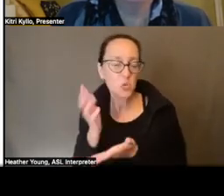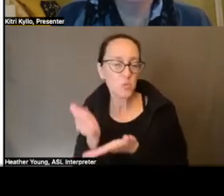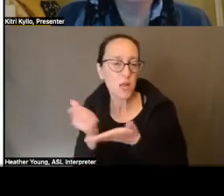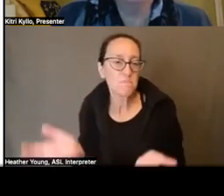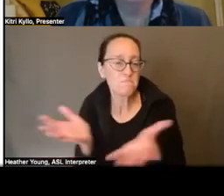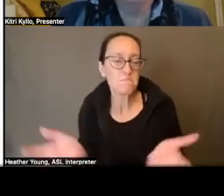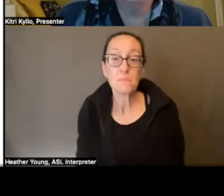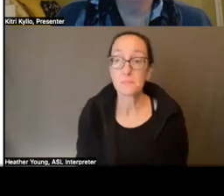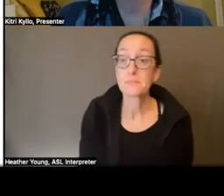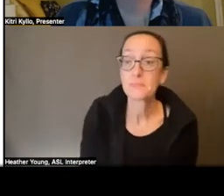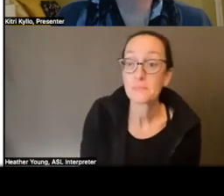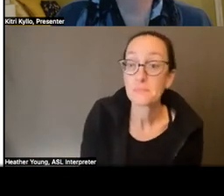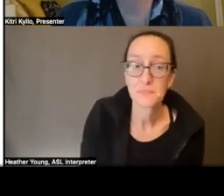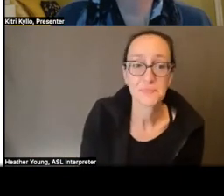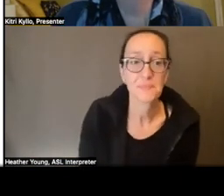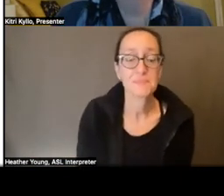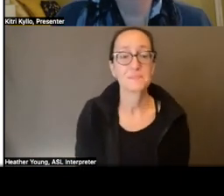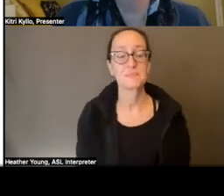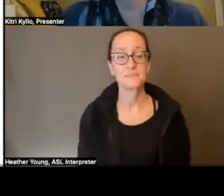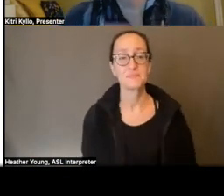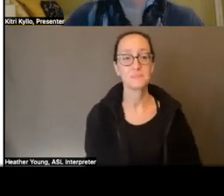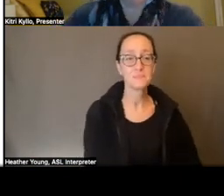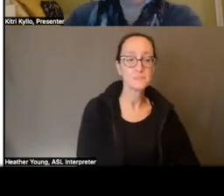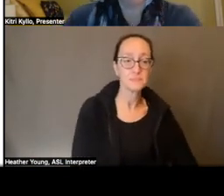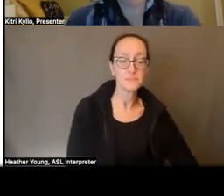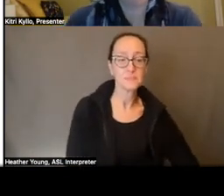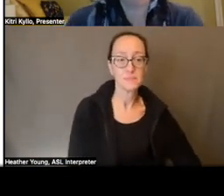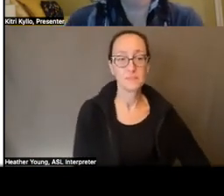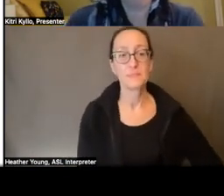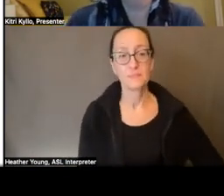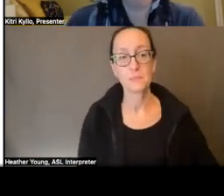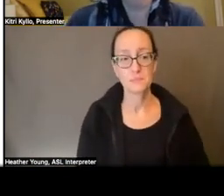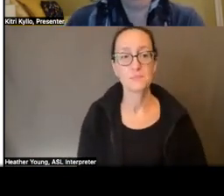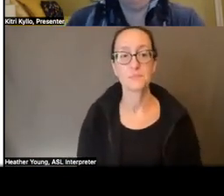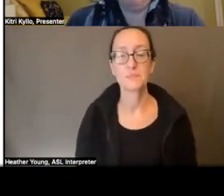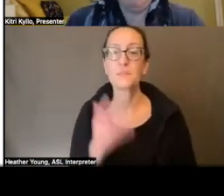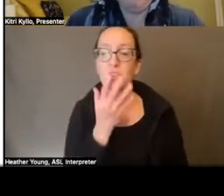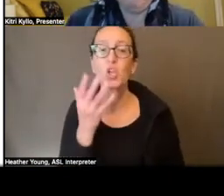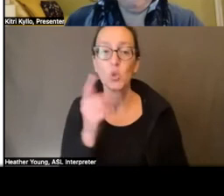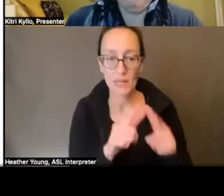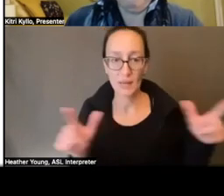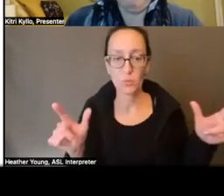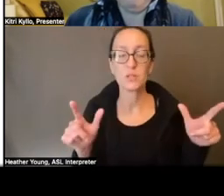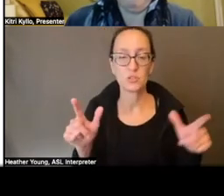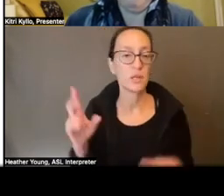I'm going to talk about cued language and cochlear implants. For example, I have a cochlear implant